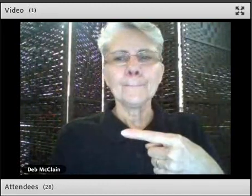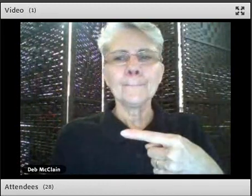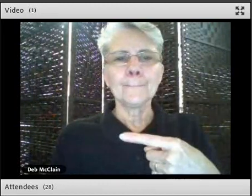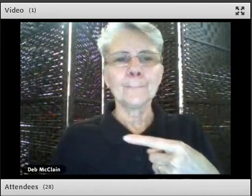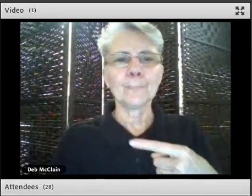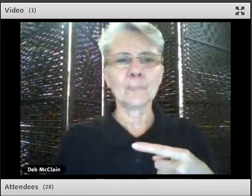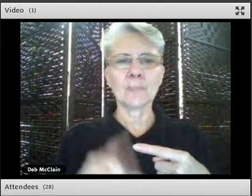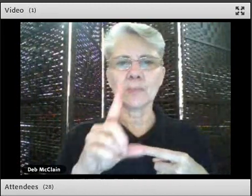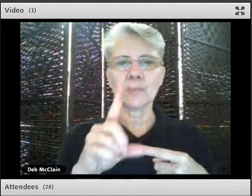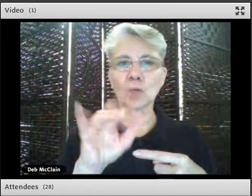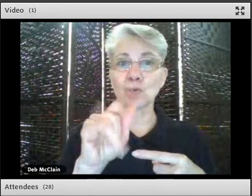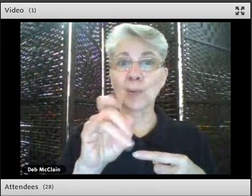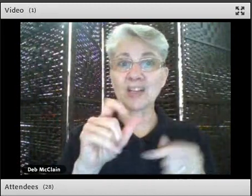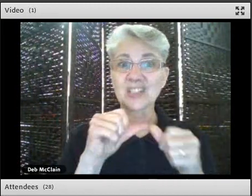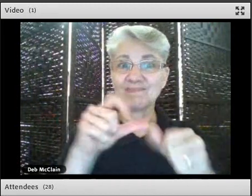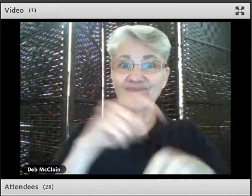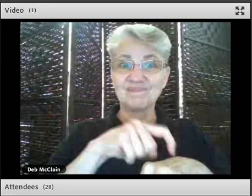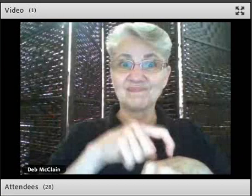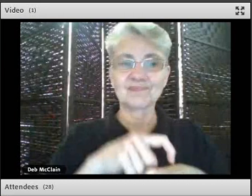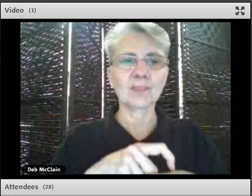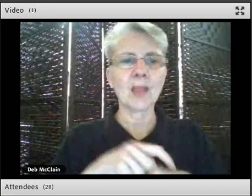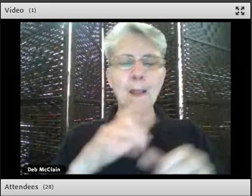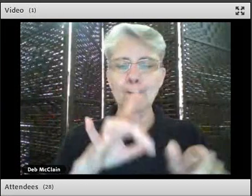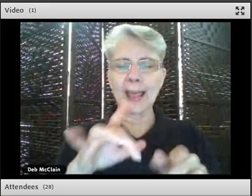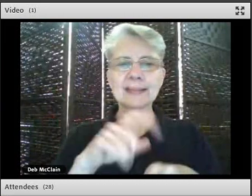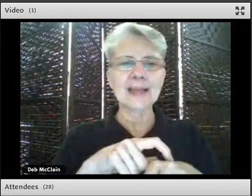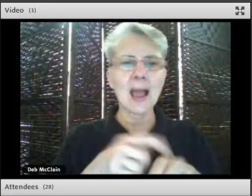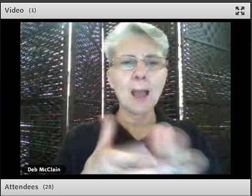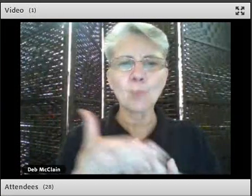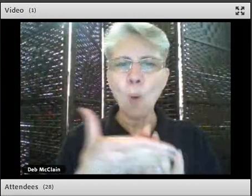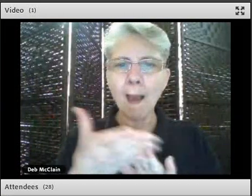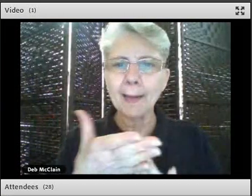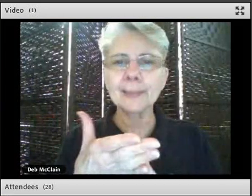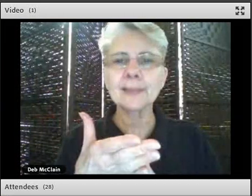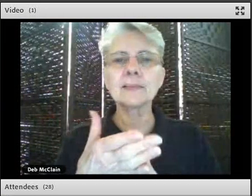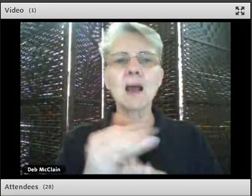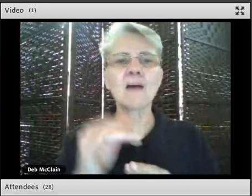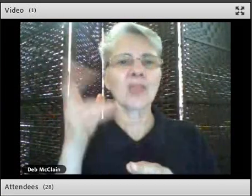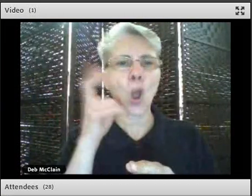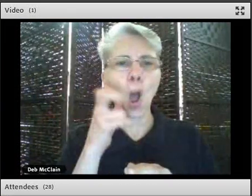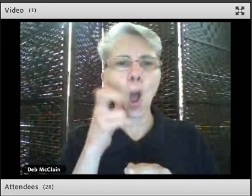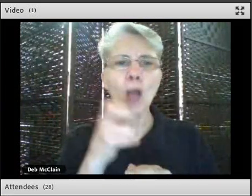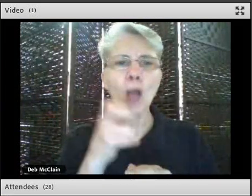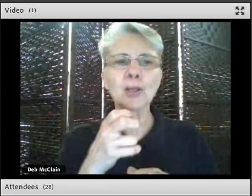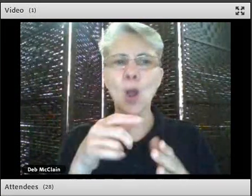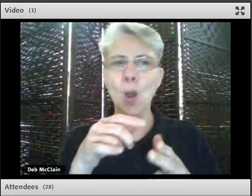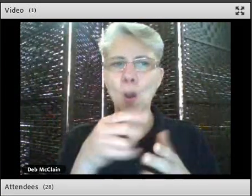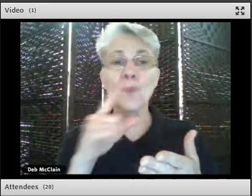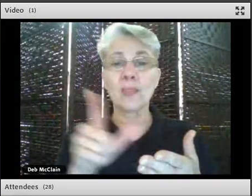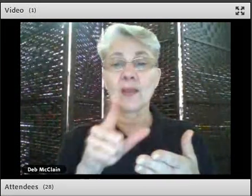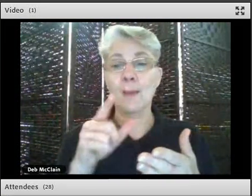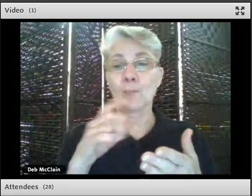is, for the Library of Congress, a core element. A helpful thing to have.